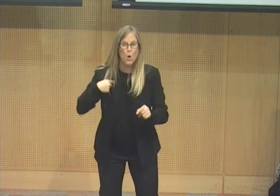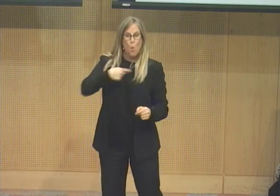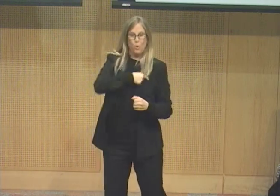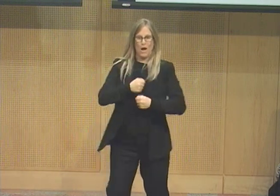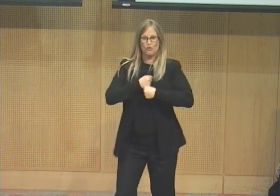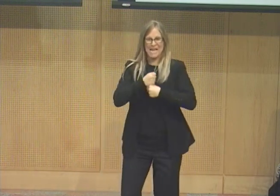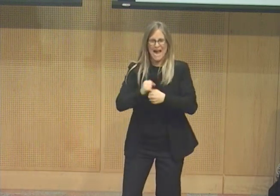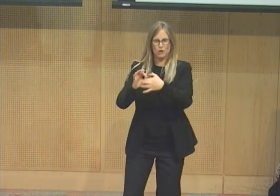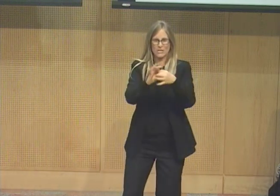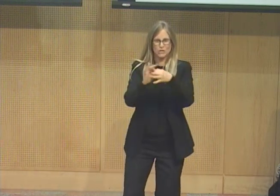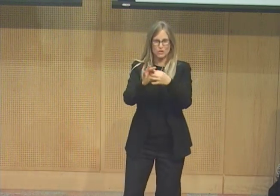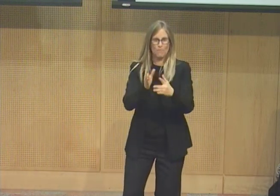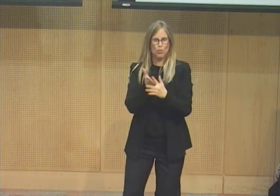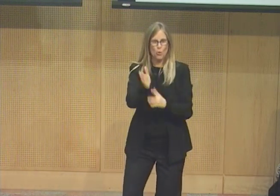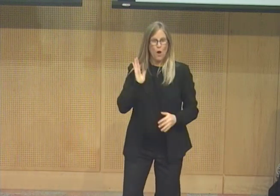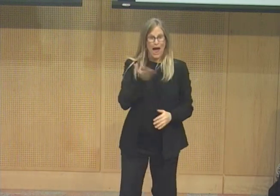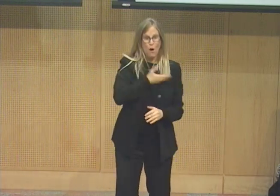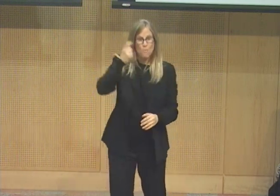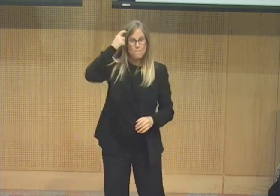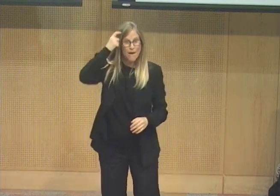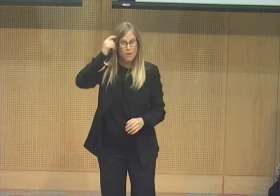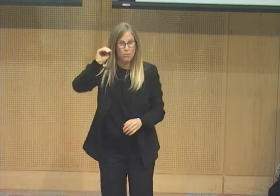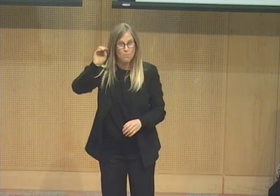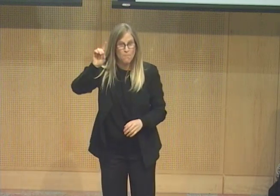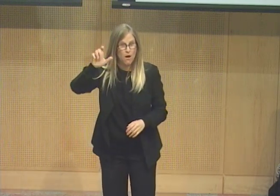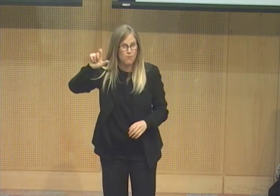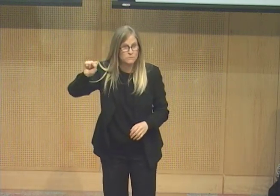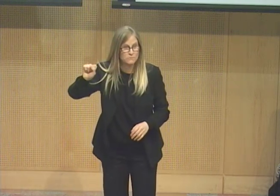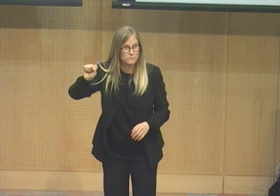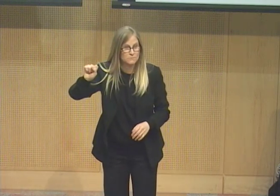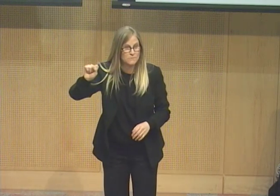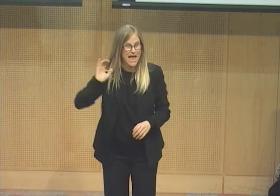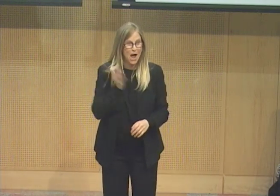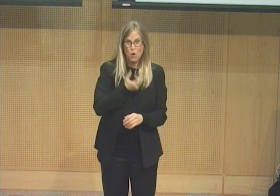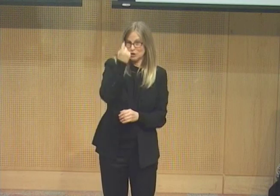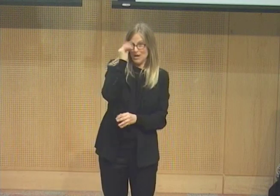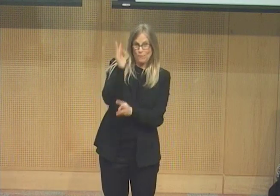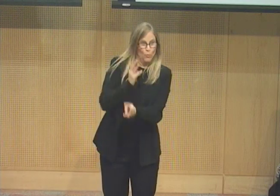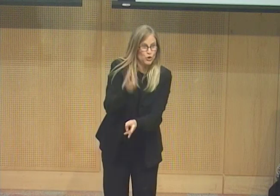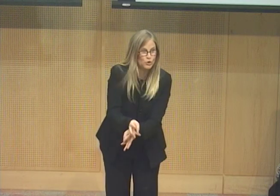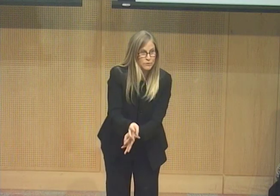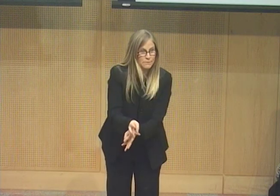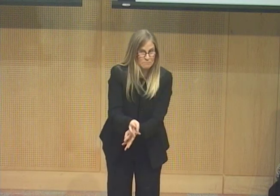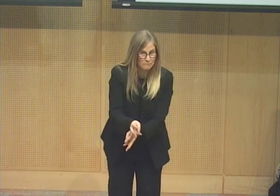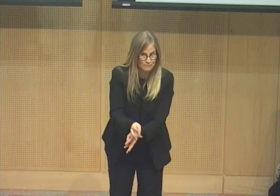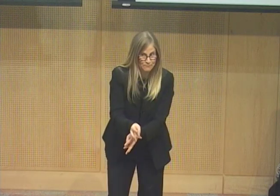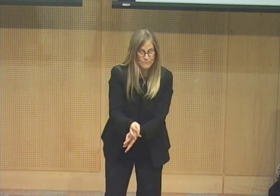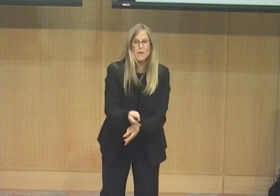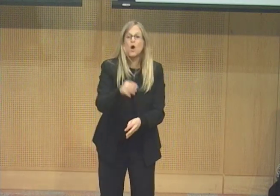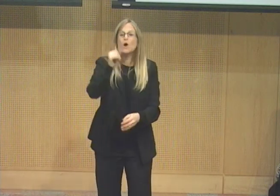Many times, one sentence itself doesn't tell the entire message, but a number of sentences together in an article